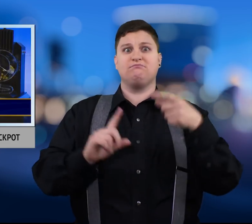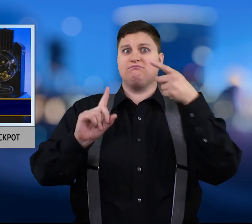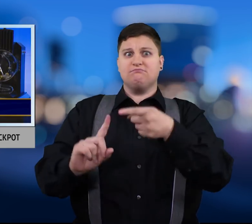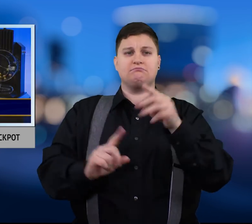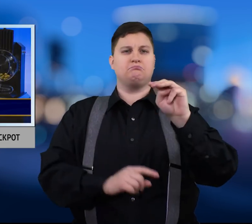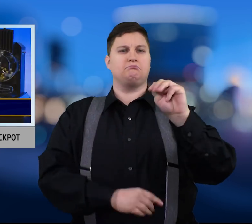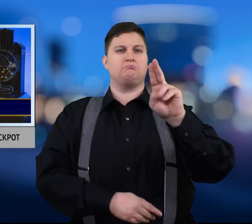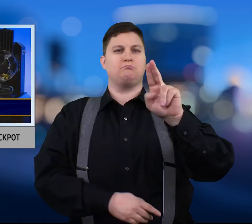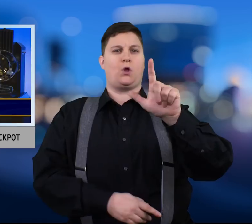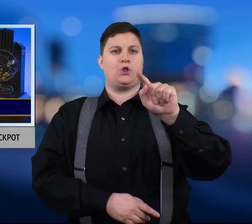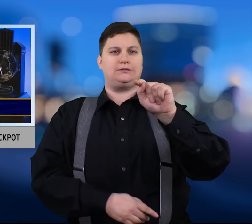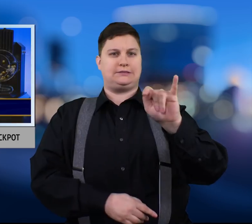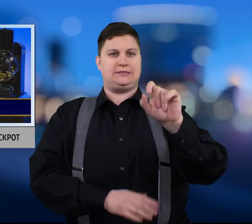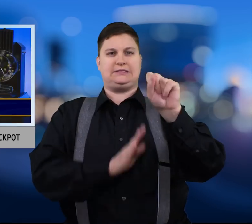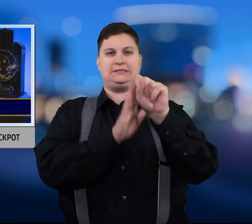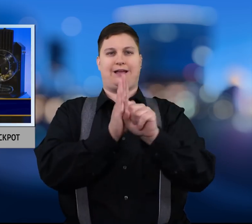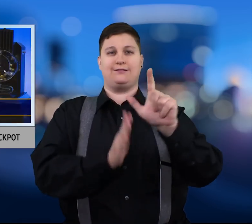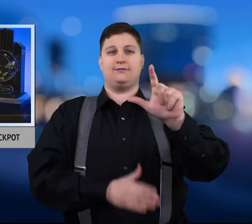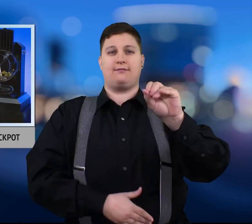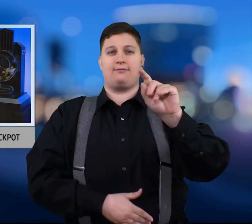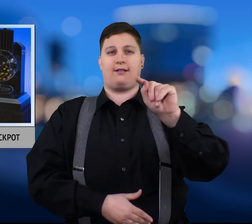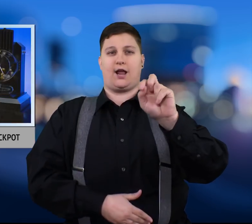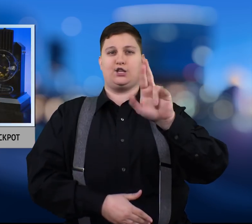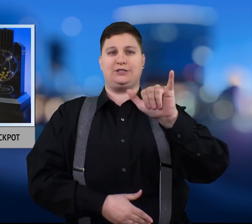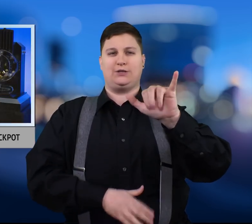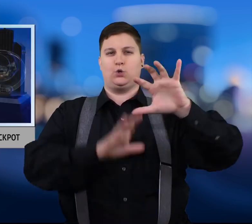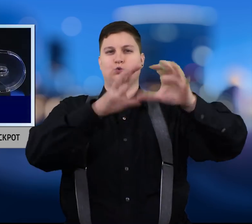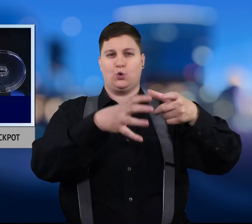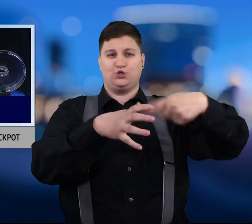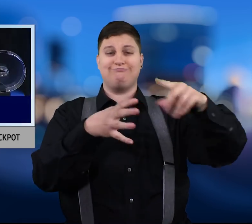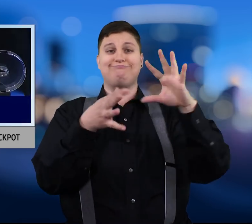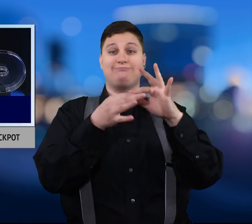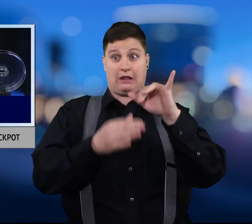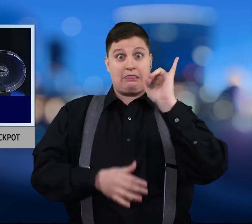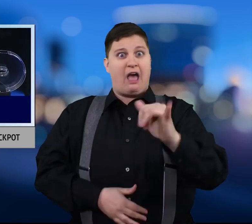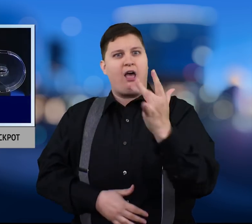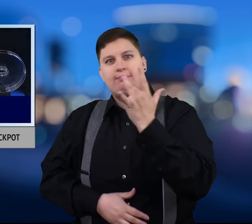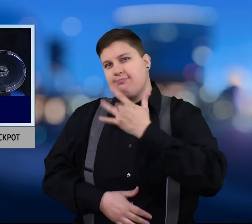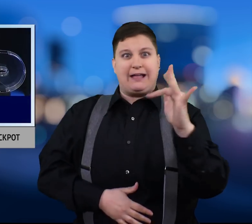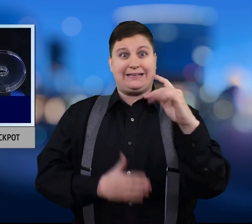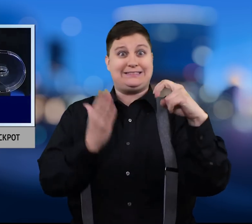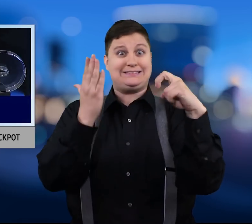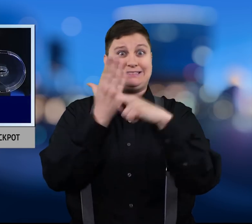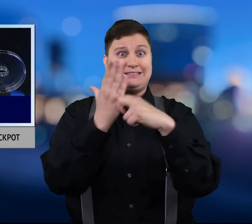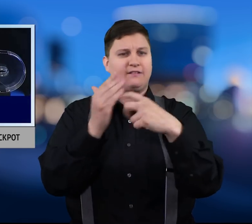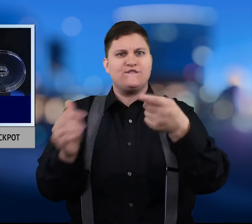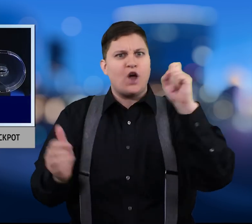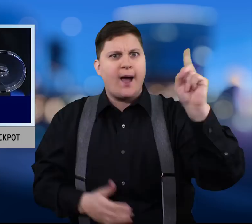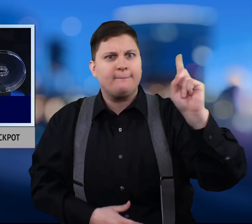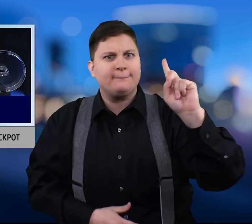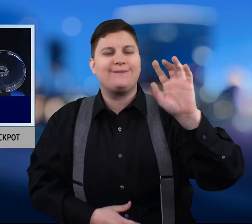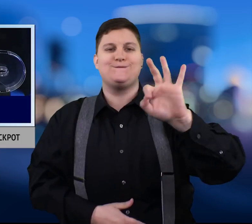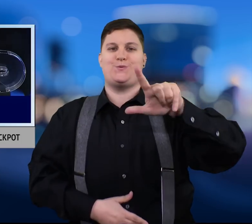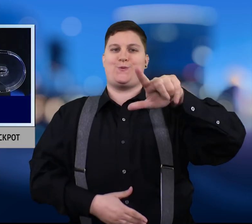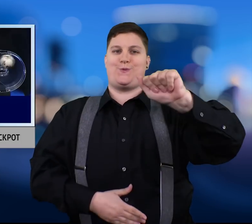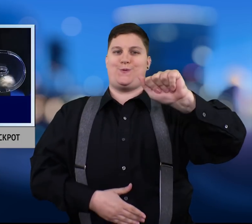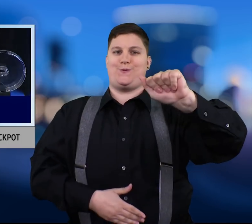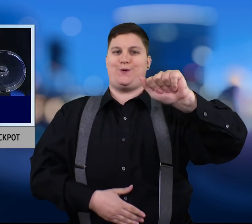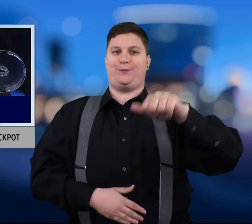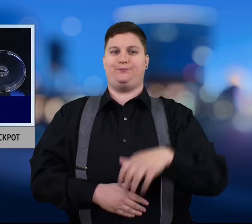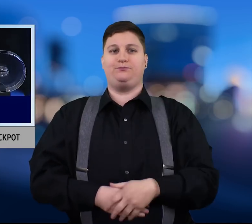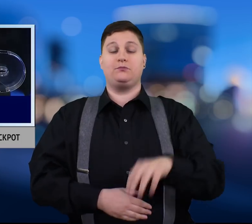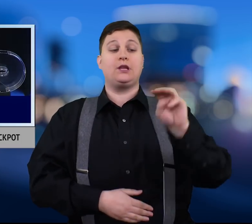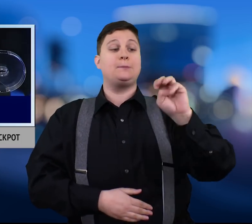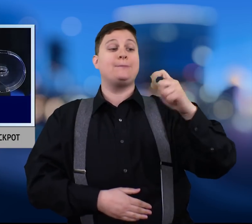According to the multi-state lottery association, the lucky ticket was bought in Florida.